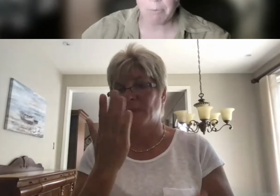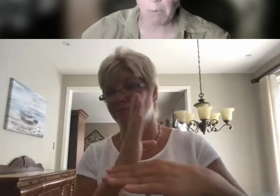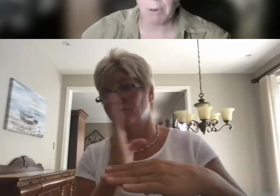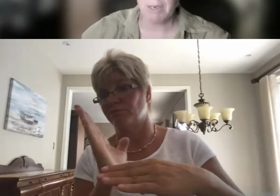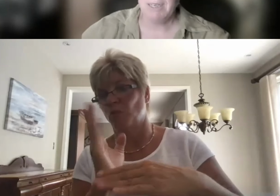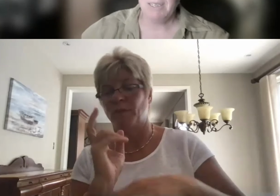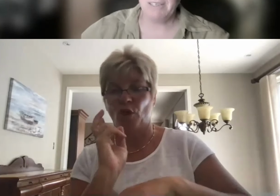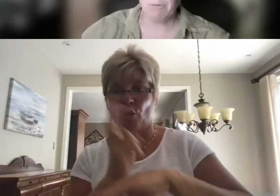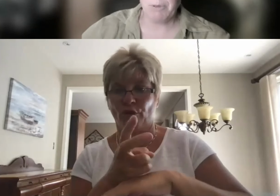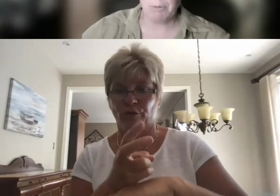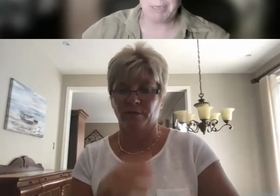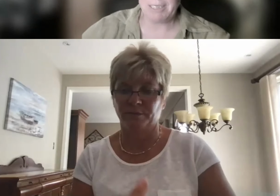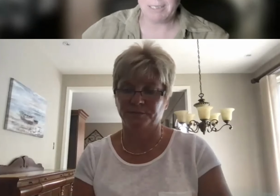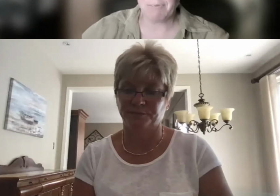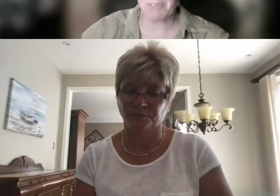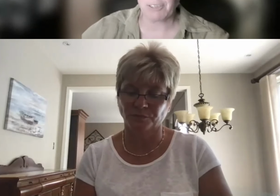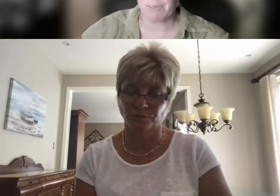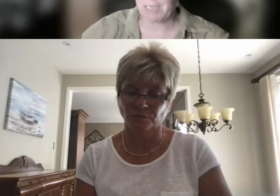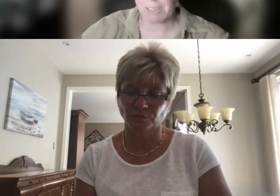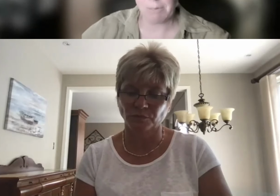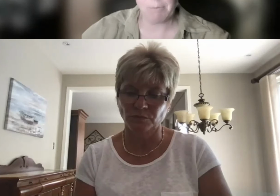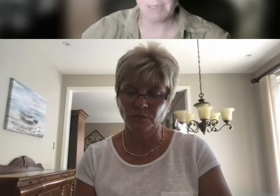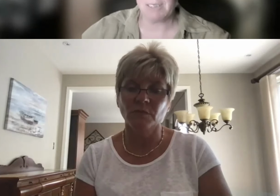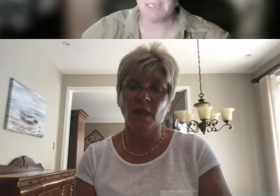more there will be frustration,